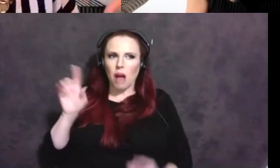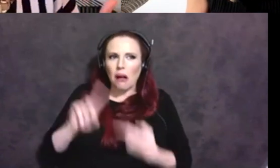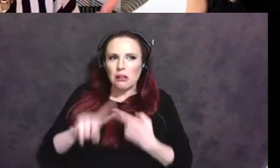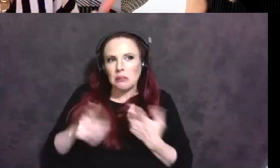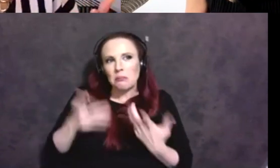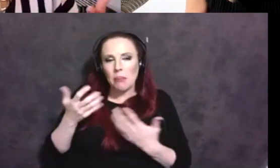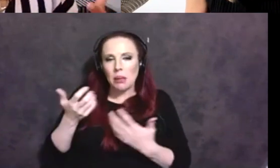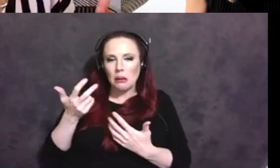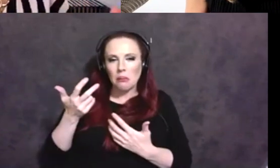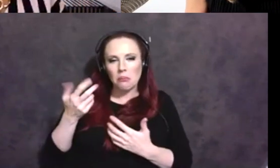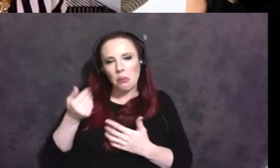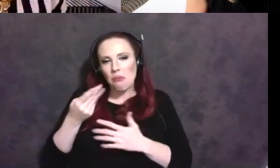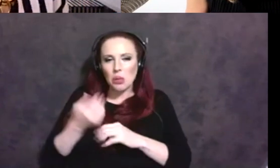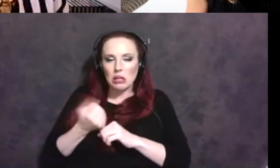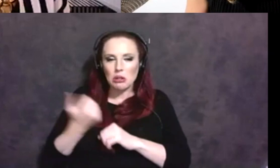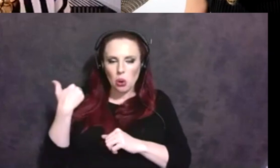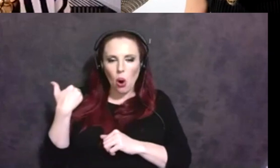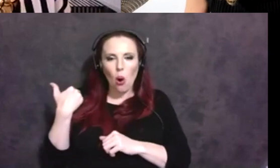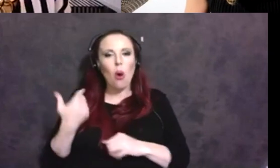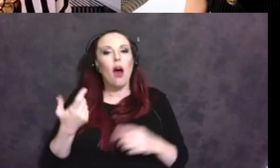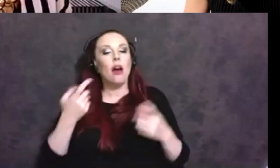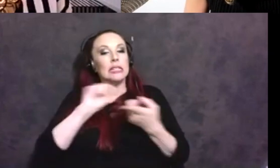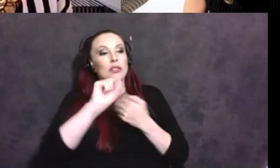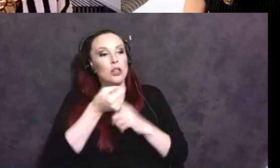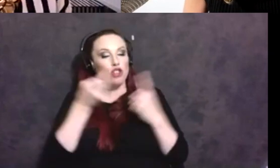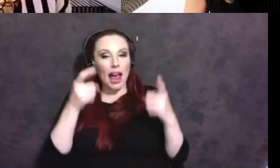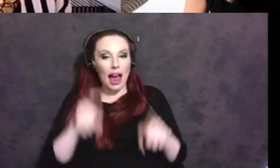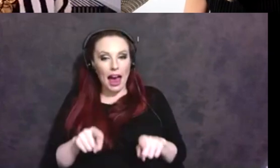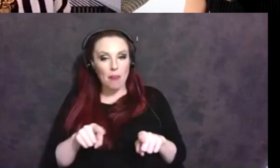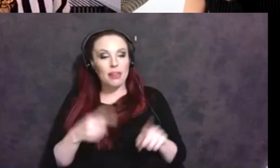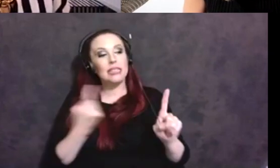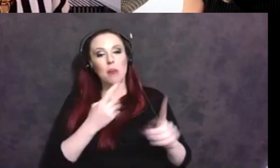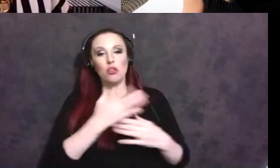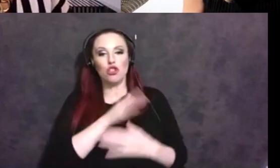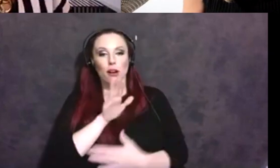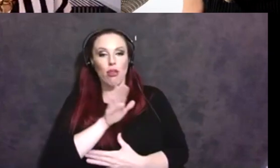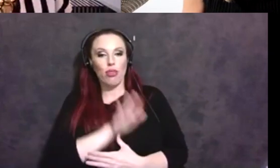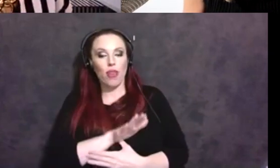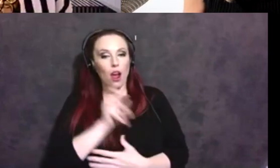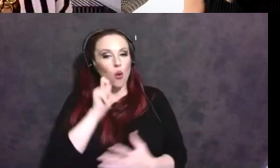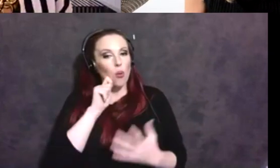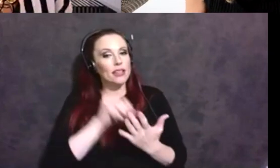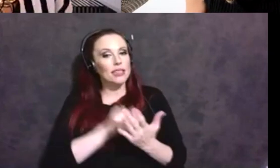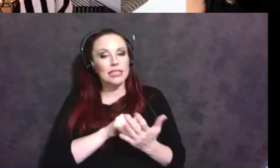myself I have had several ah-has. Growing up, and up until I would say a few years ago,